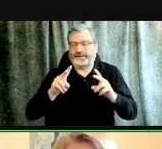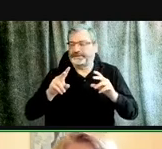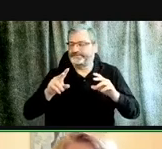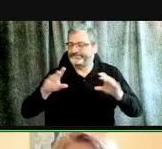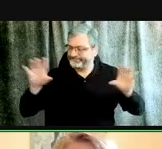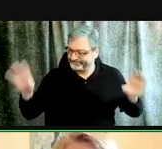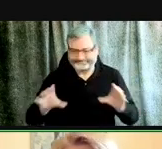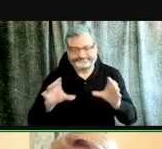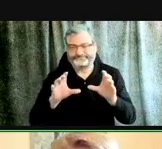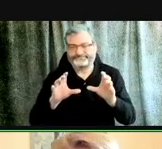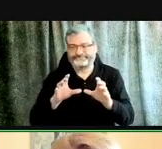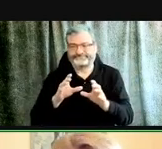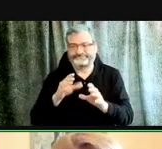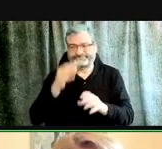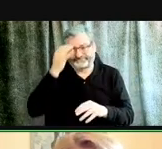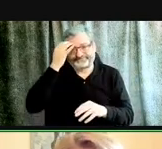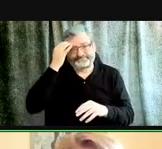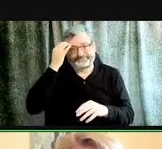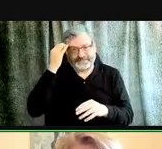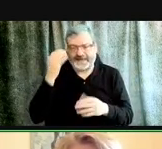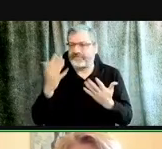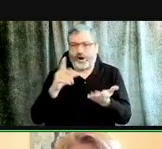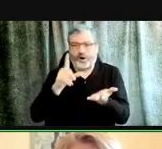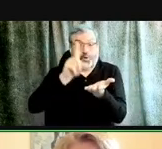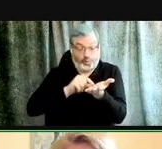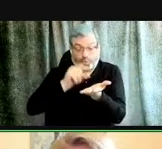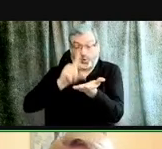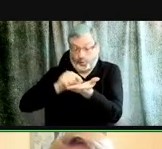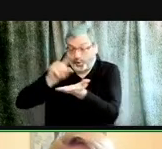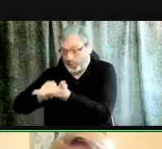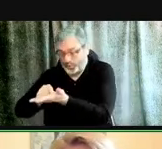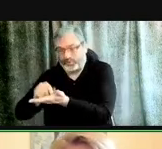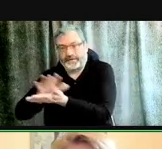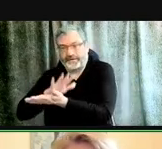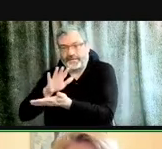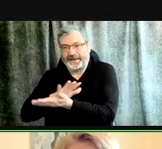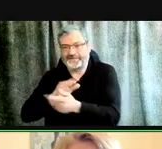a number of prescription pads, but we are not seeing the numbers that we'd like to.